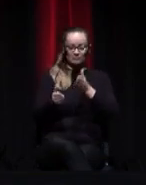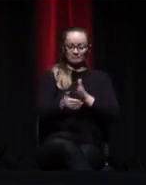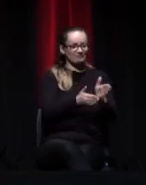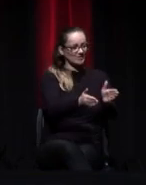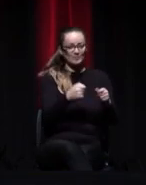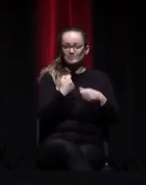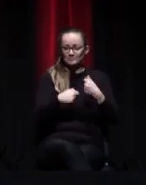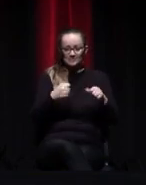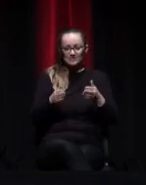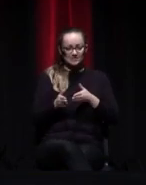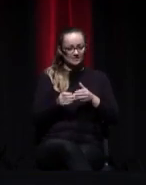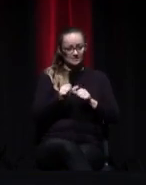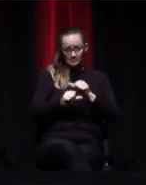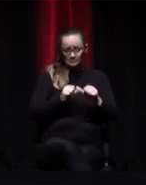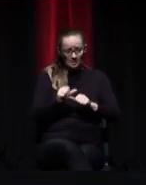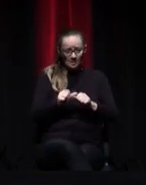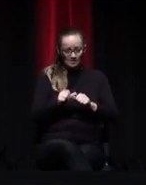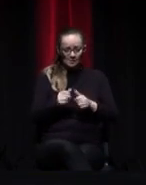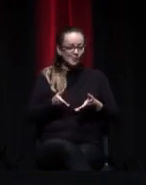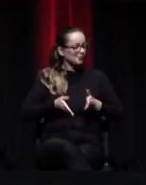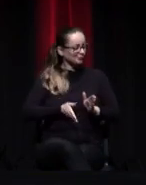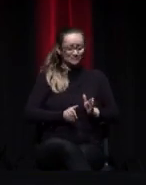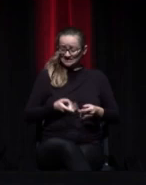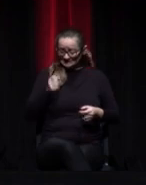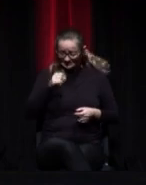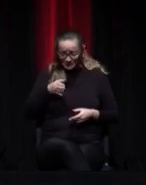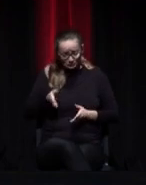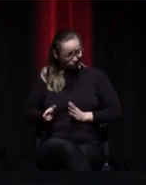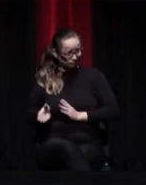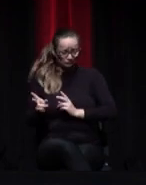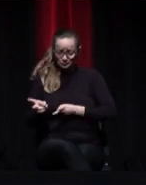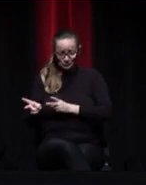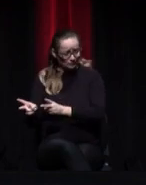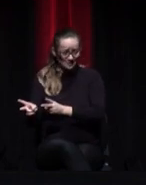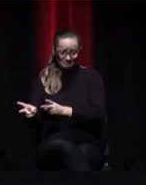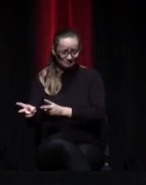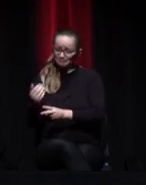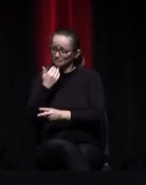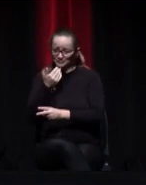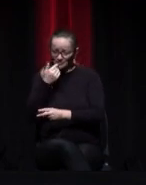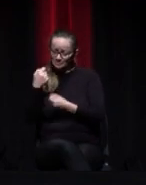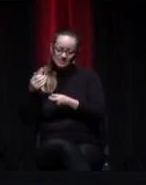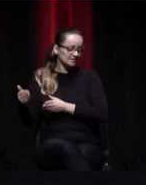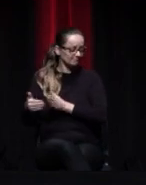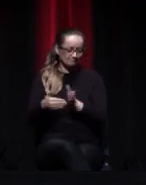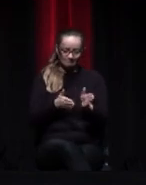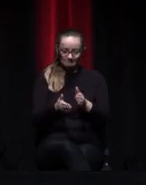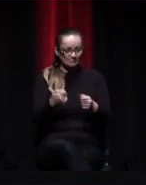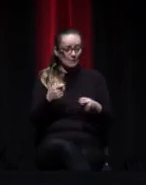Where are we going to reinvent the truth? Around these lines. "Emuná", "véritas"